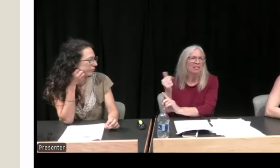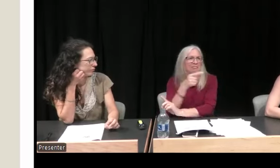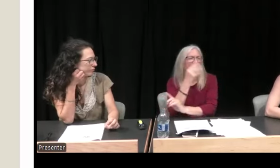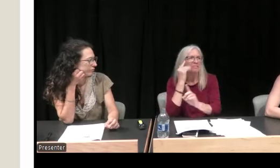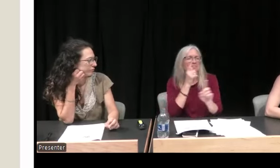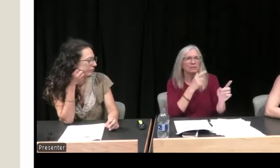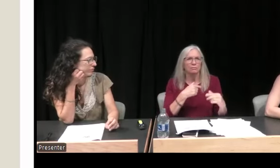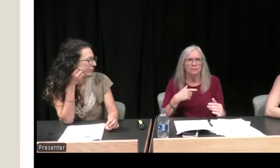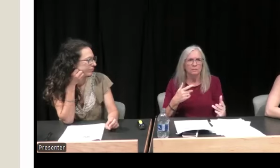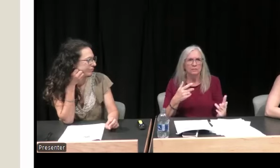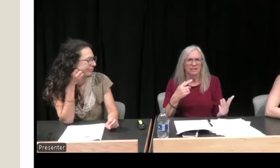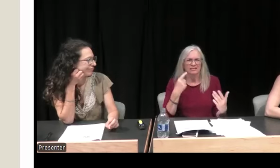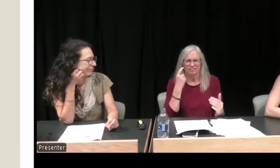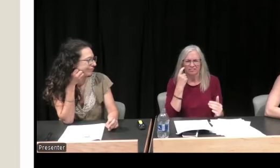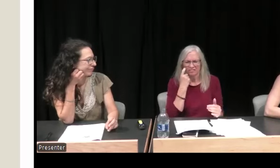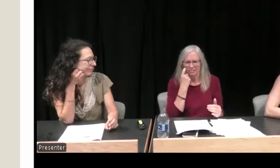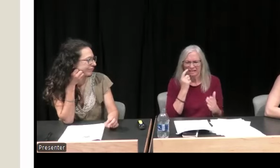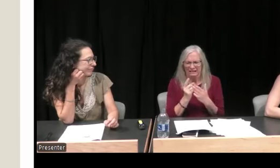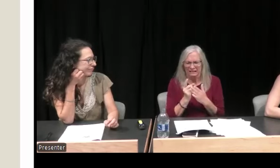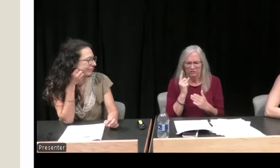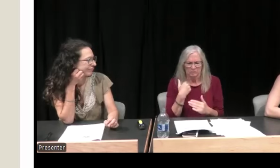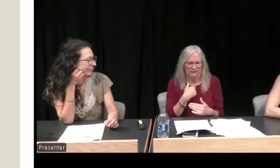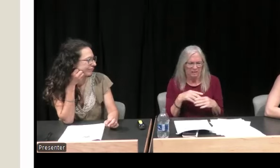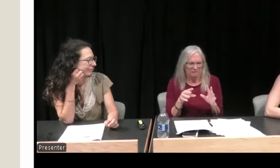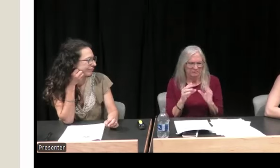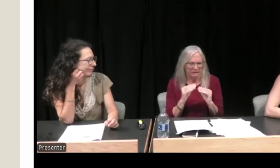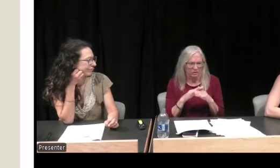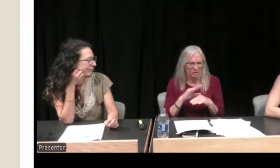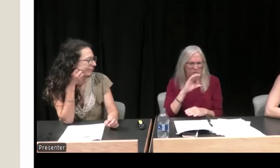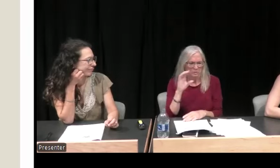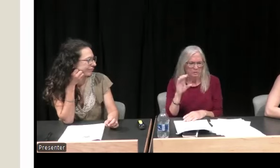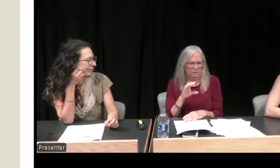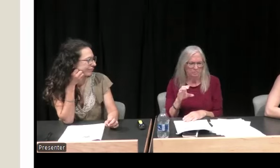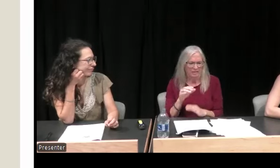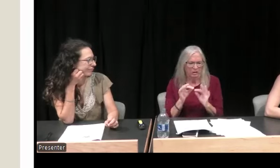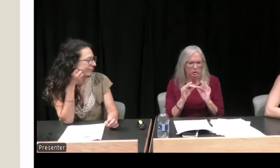if you were picturing in in a meeting you can hear the the differences in each person's voice but if